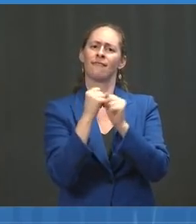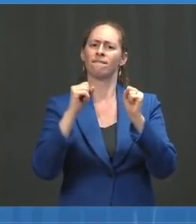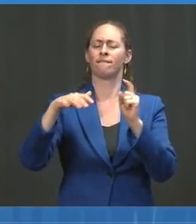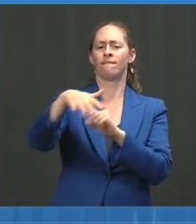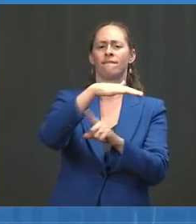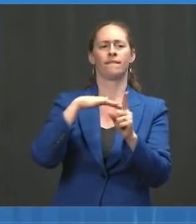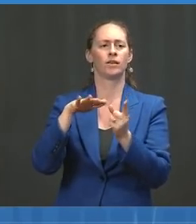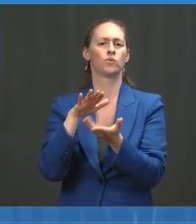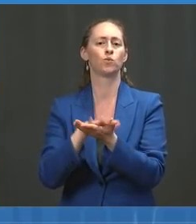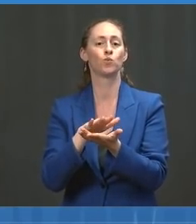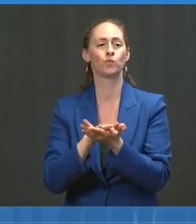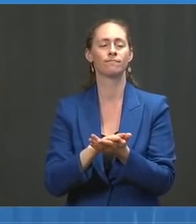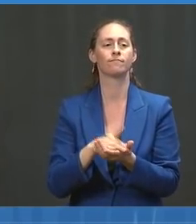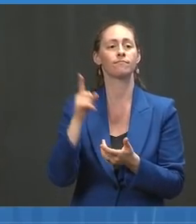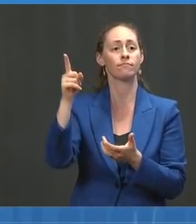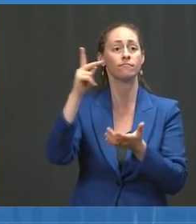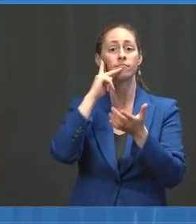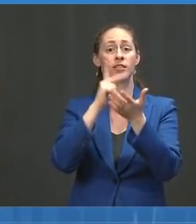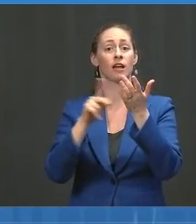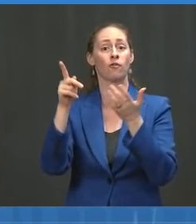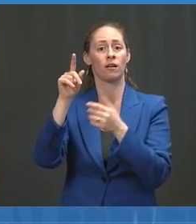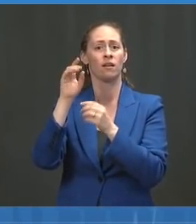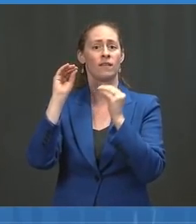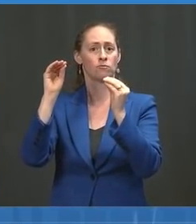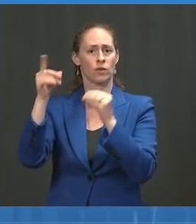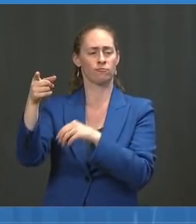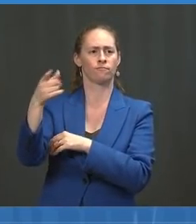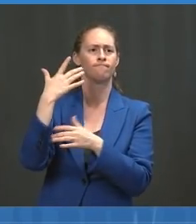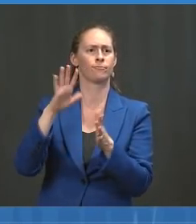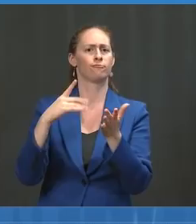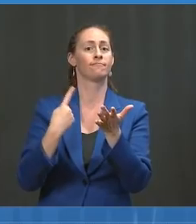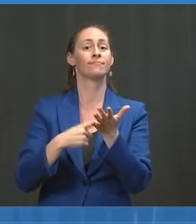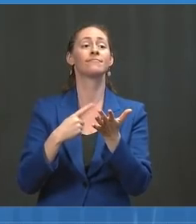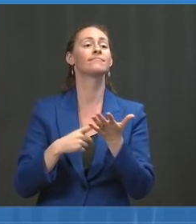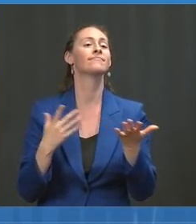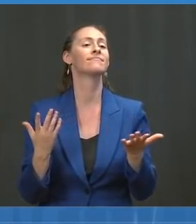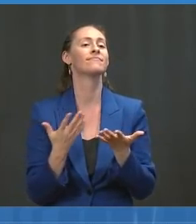is out of his office of Civil Rights Investigations.